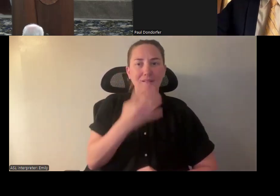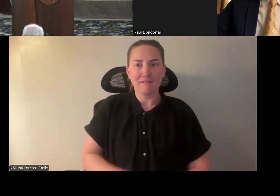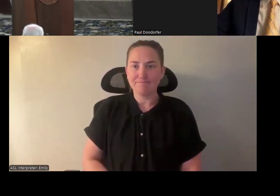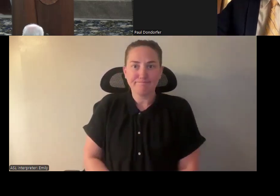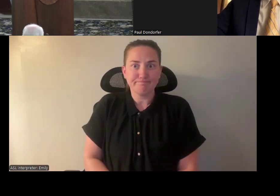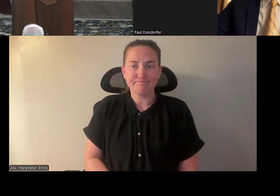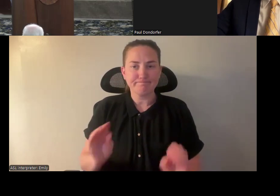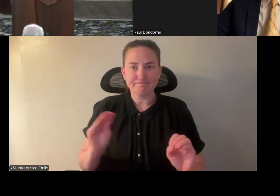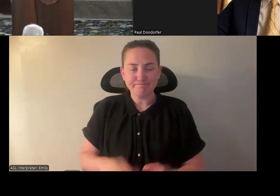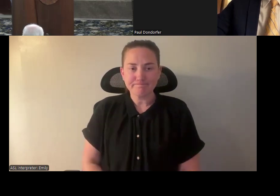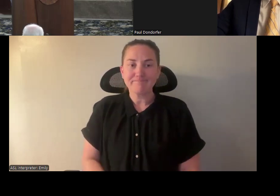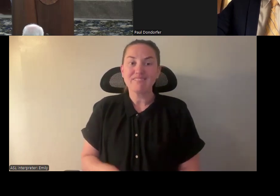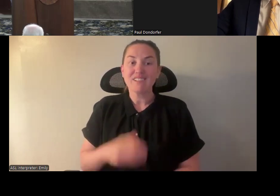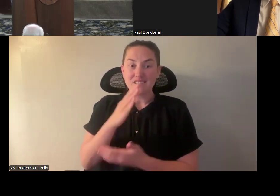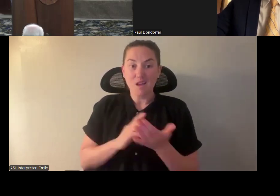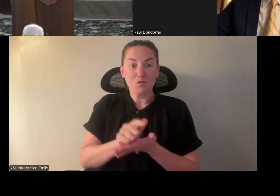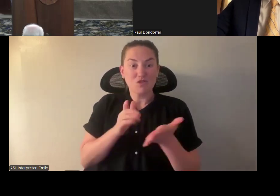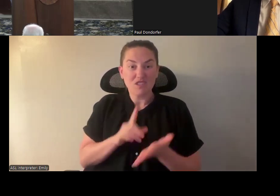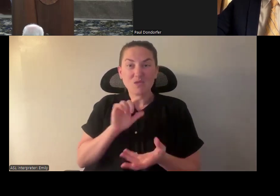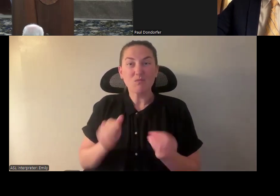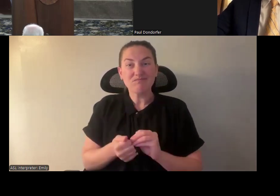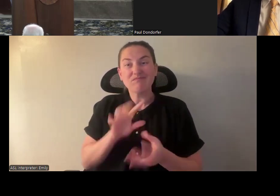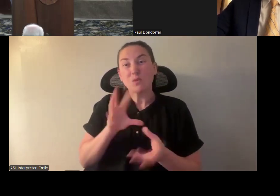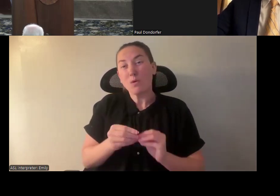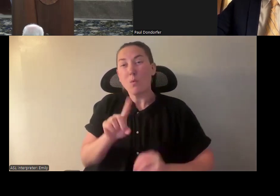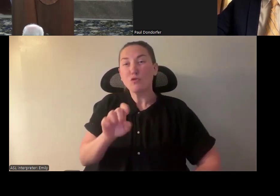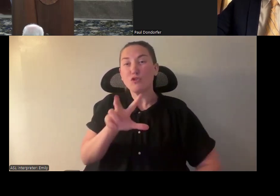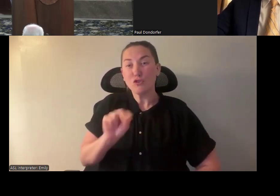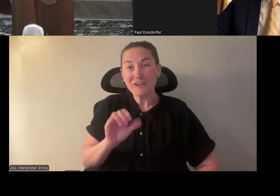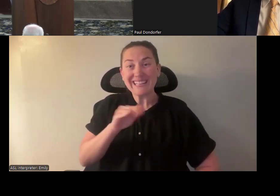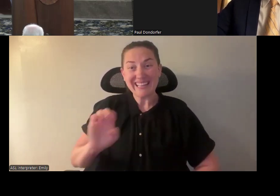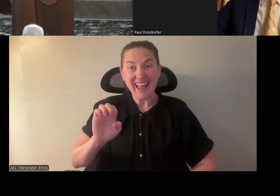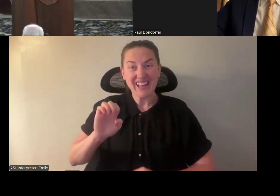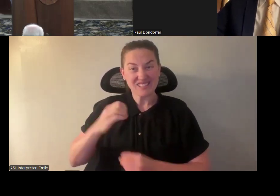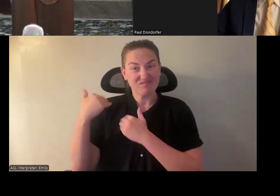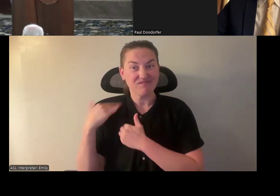have over 130 individual cases at any given time and are stretched to their breaking point But the